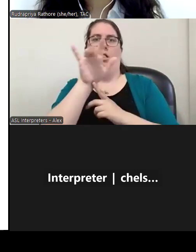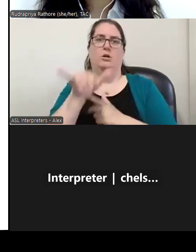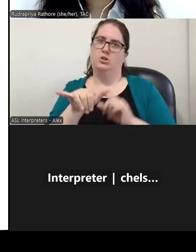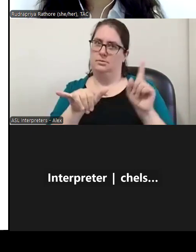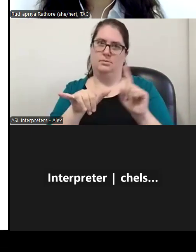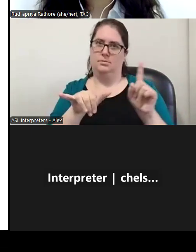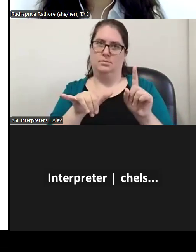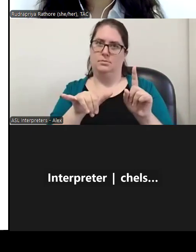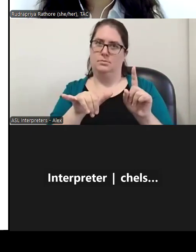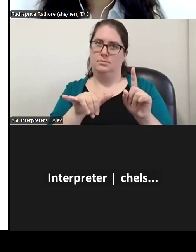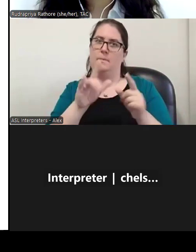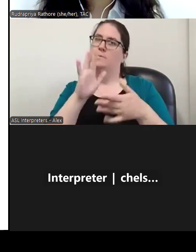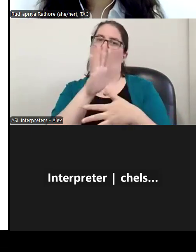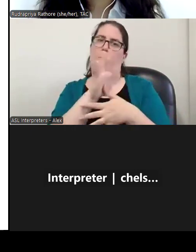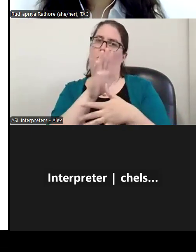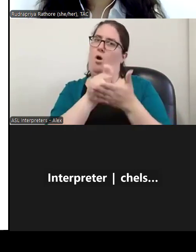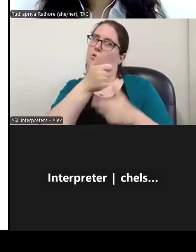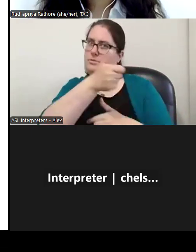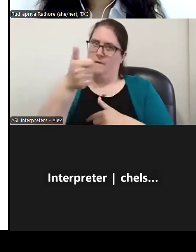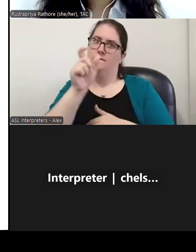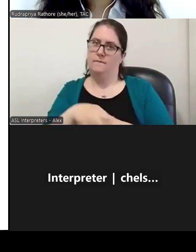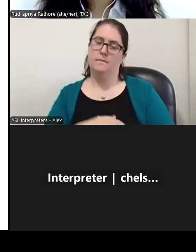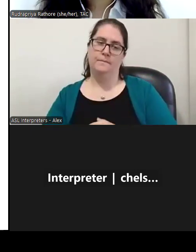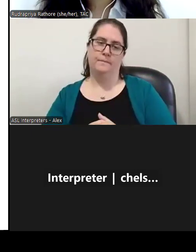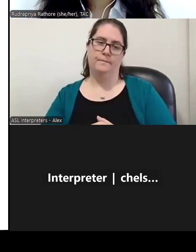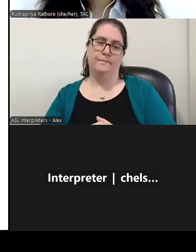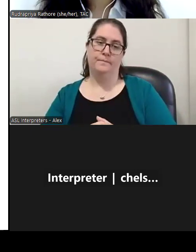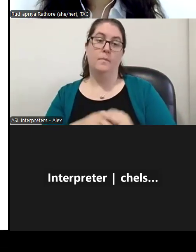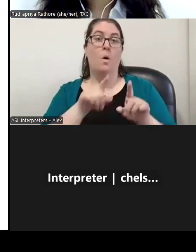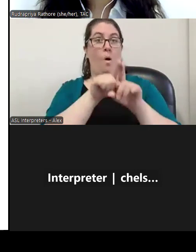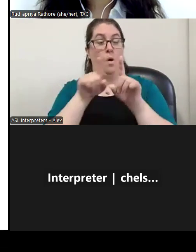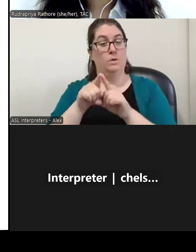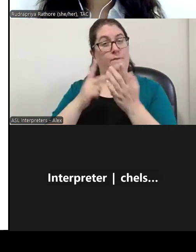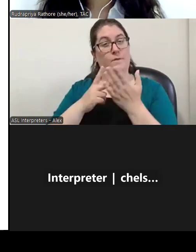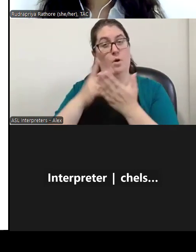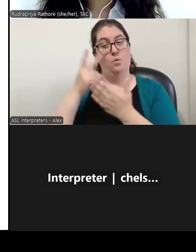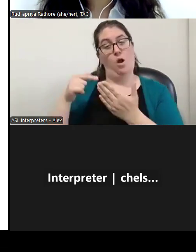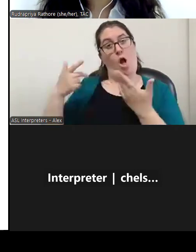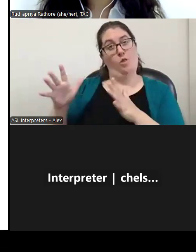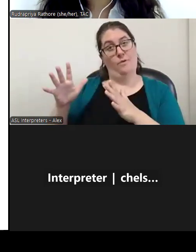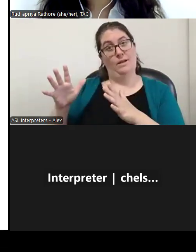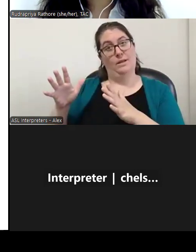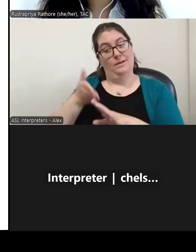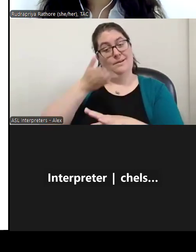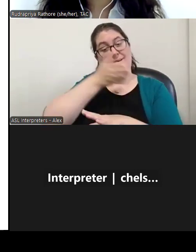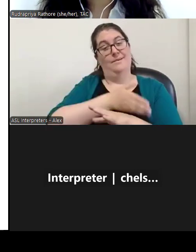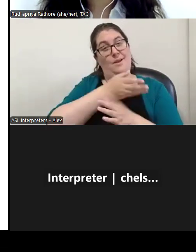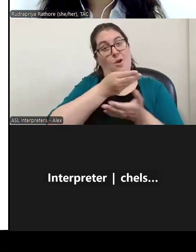the primary authors in addition projects that have already received a writer's grant from the Toronto